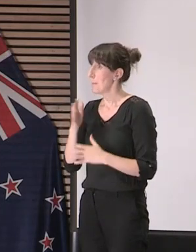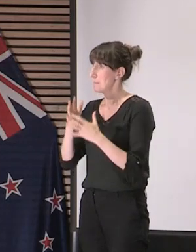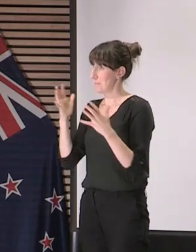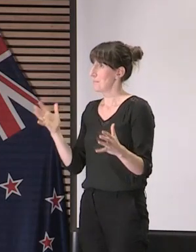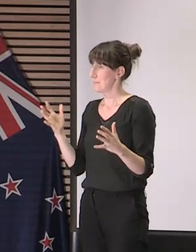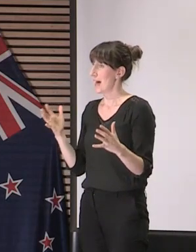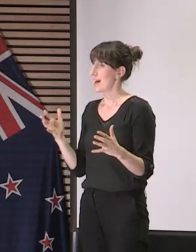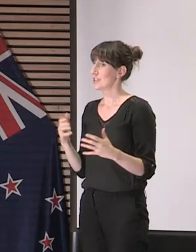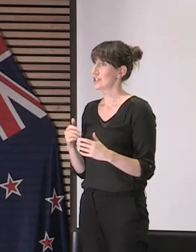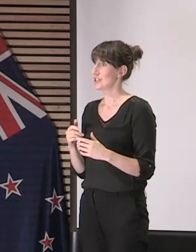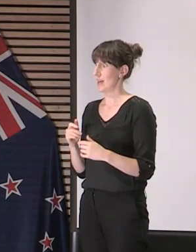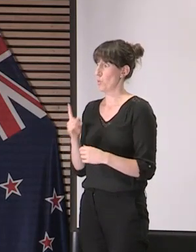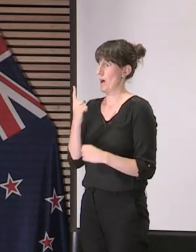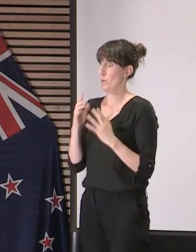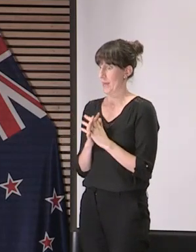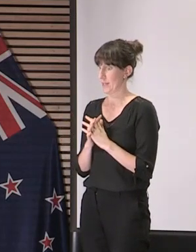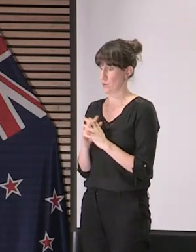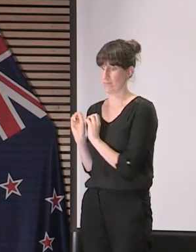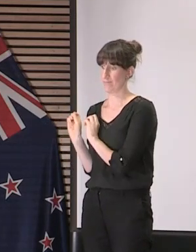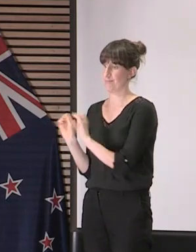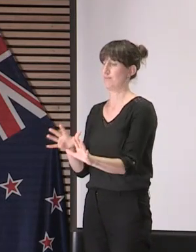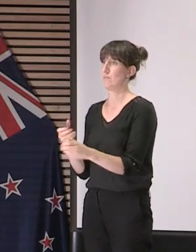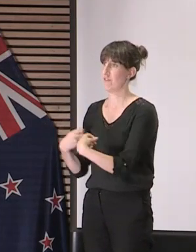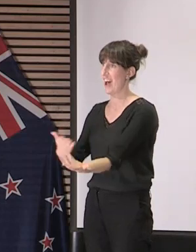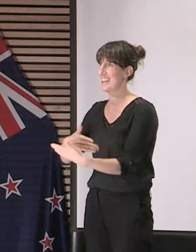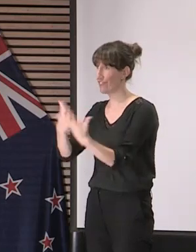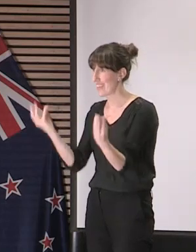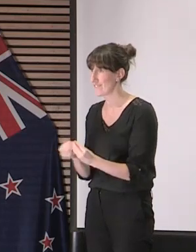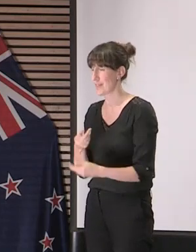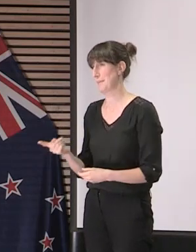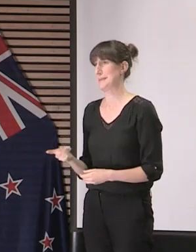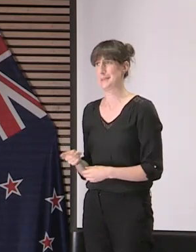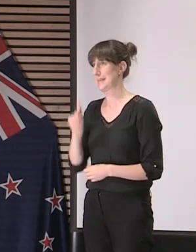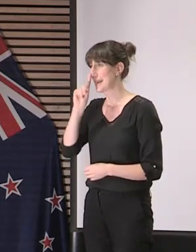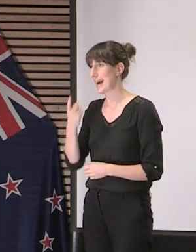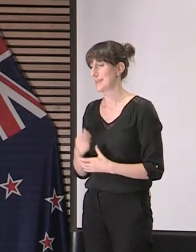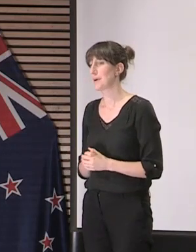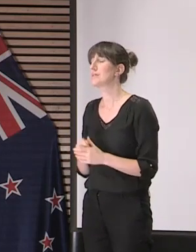still a big number. We can't connect them in a matter of